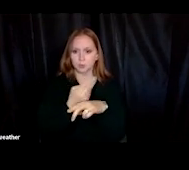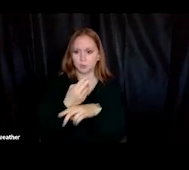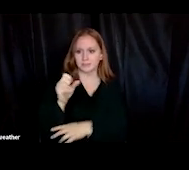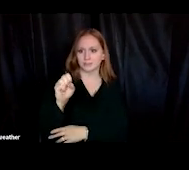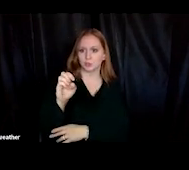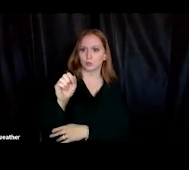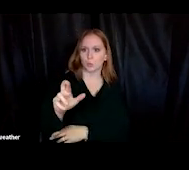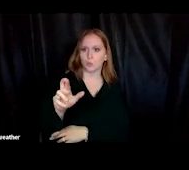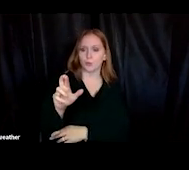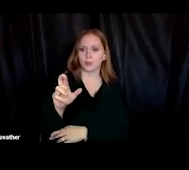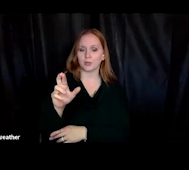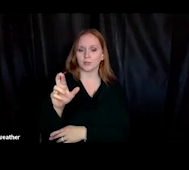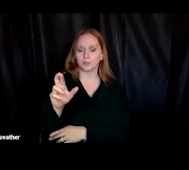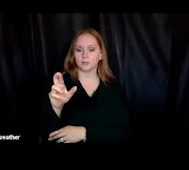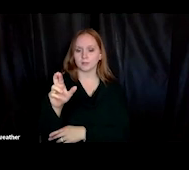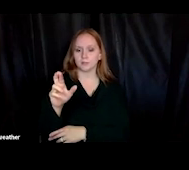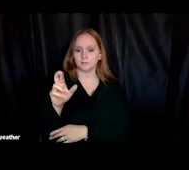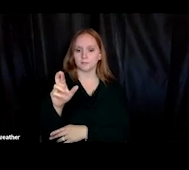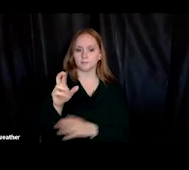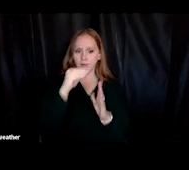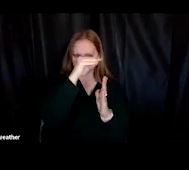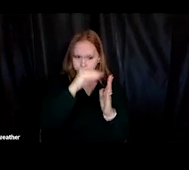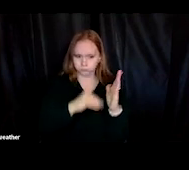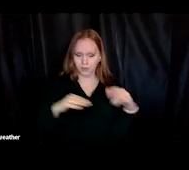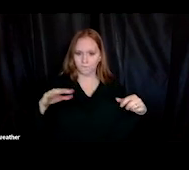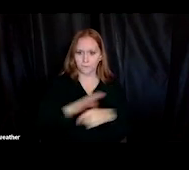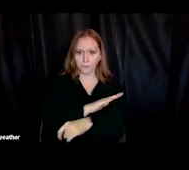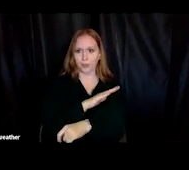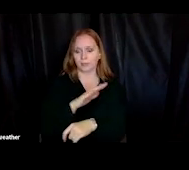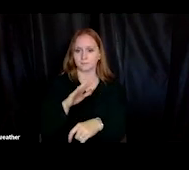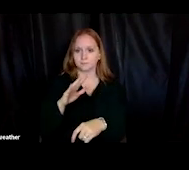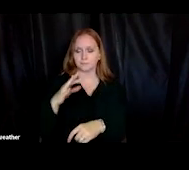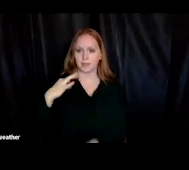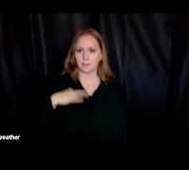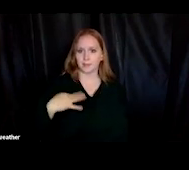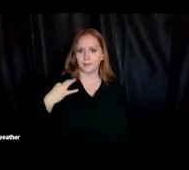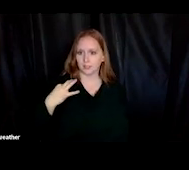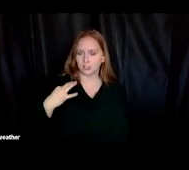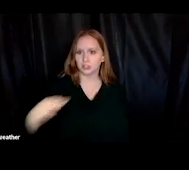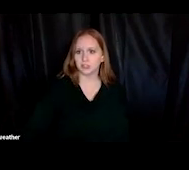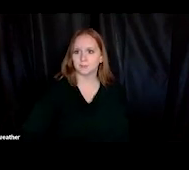That puts together a complete application and helps to save time during the benefits equalization process helps